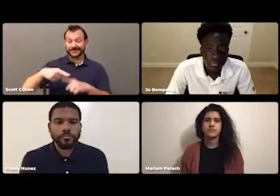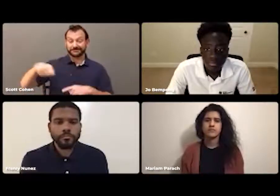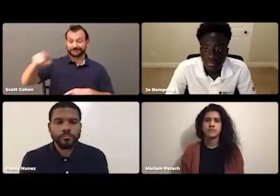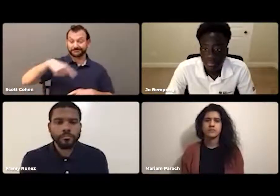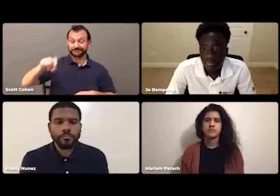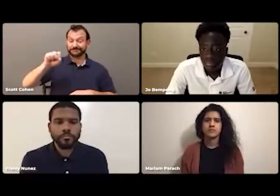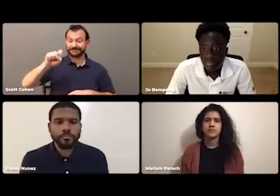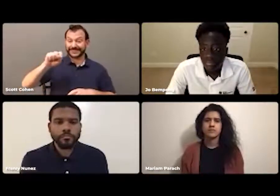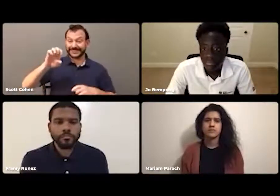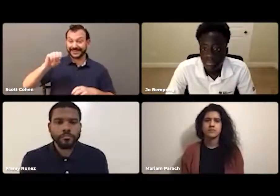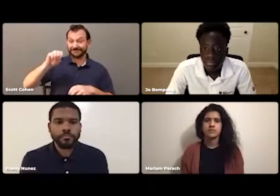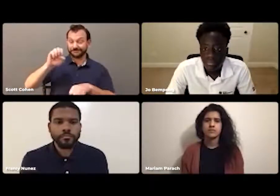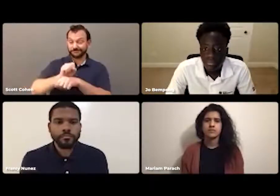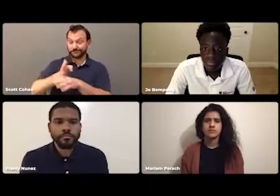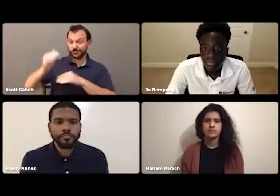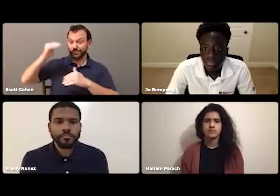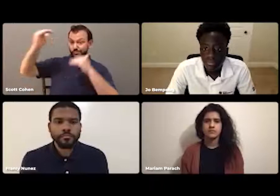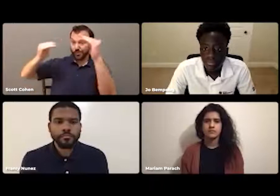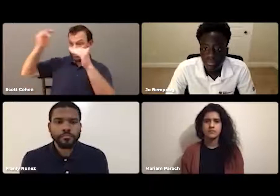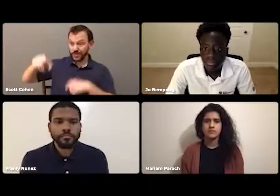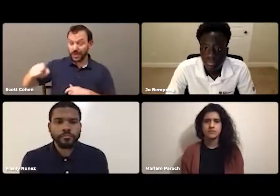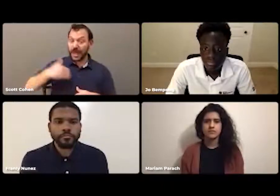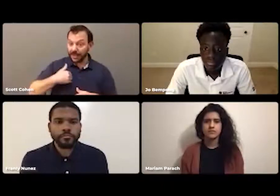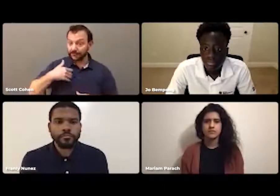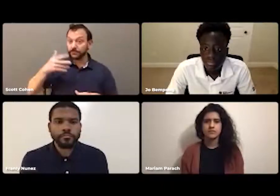think were possible.